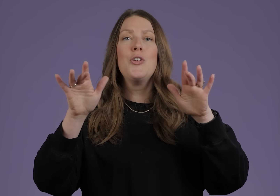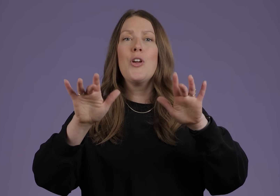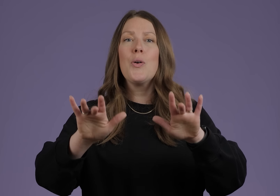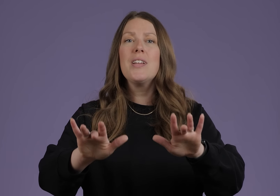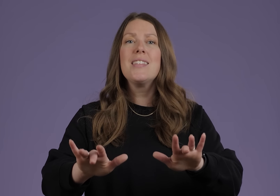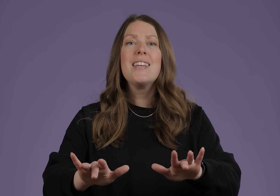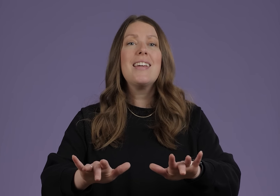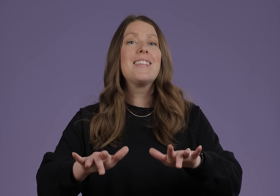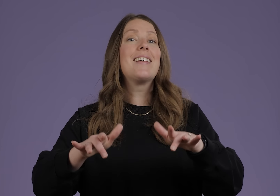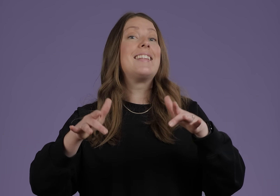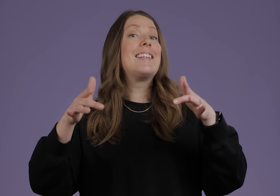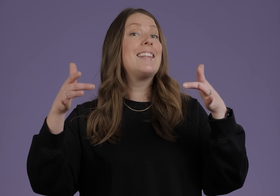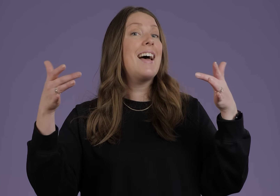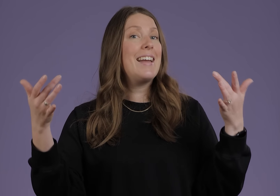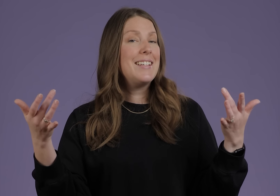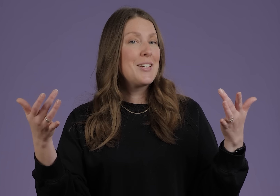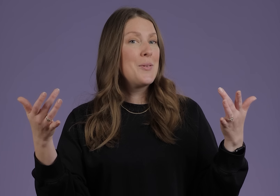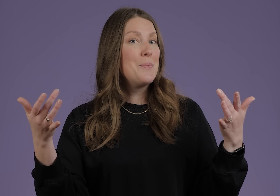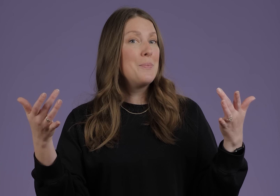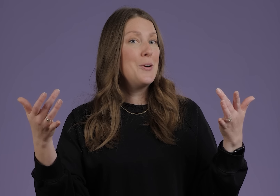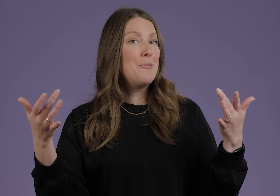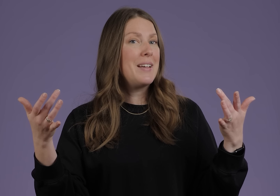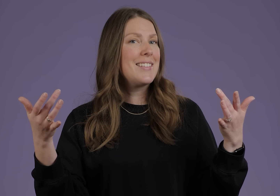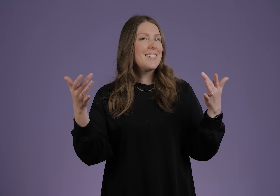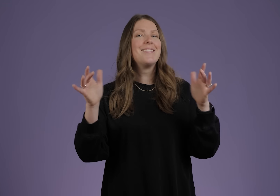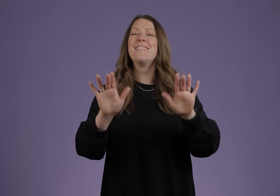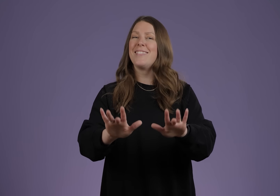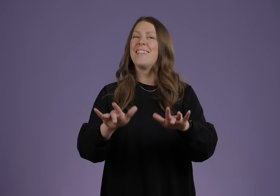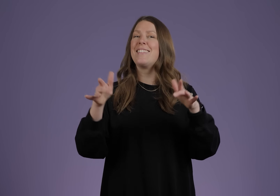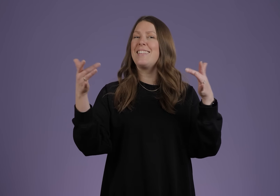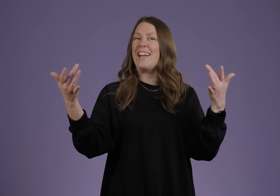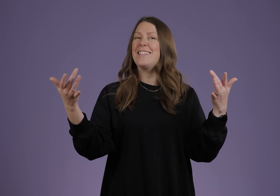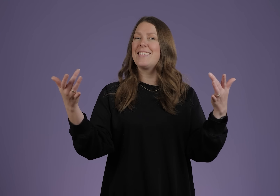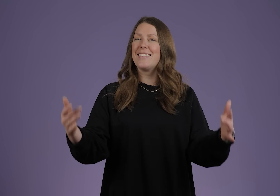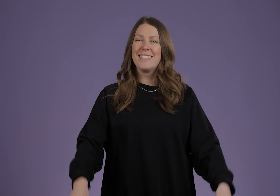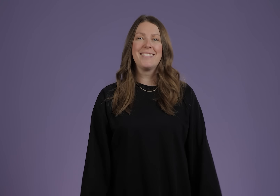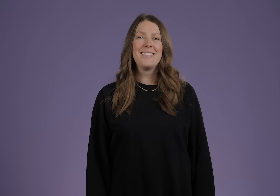Notice it is a light movement Light